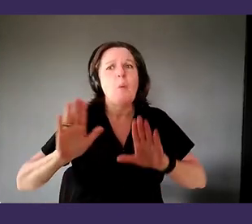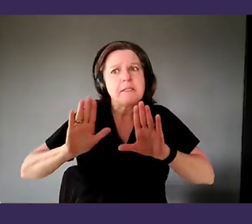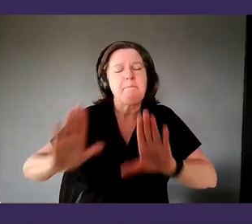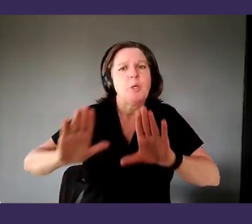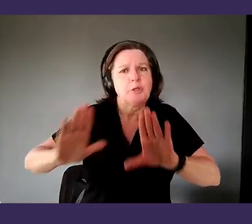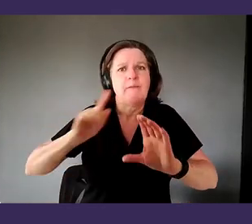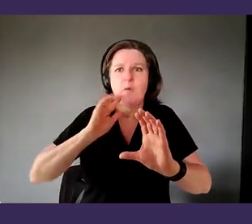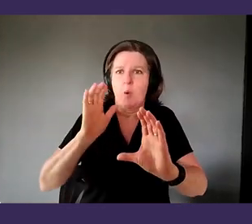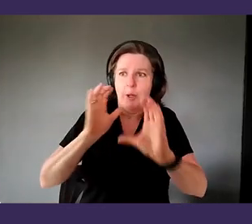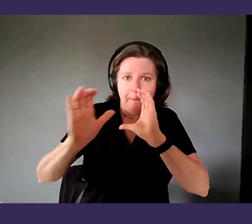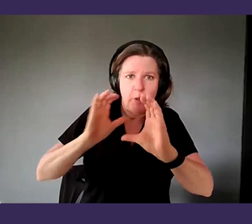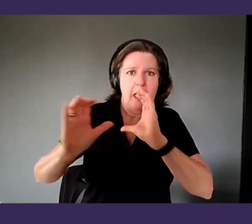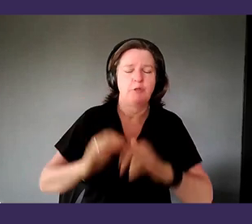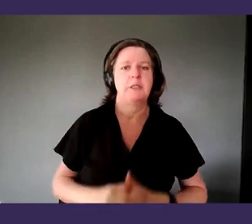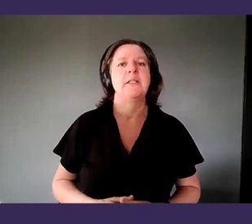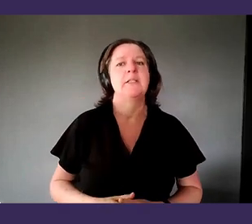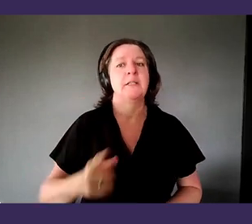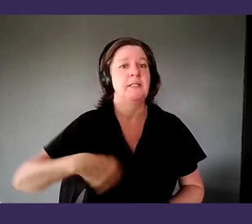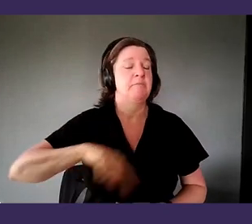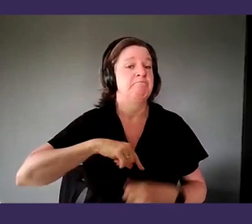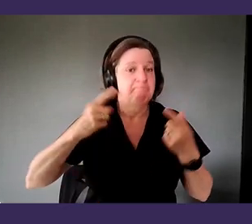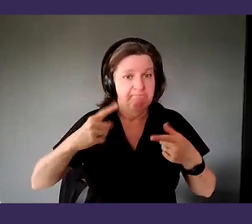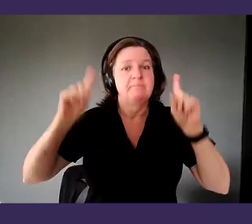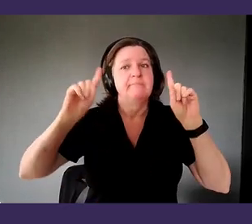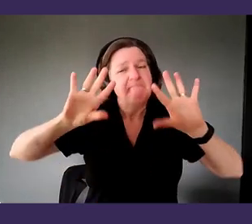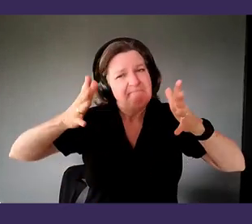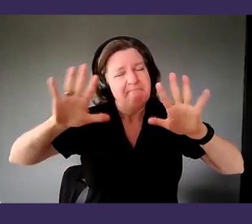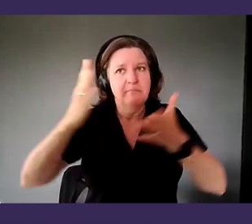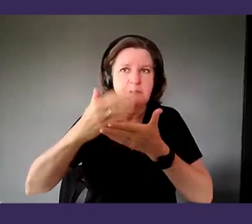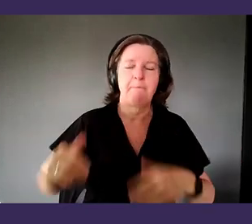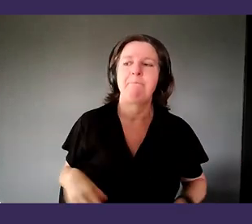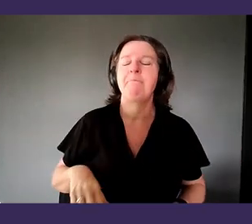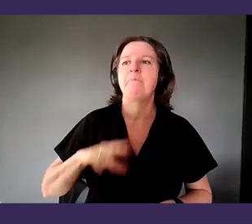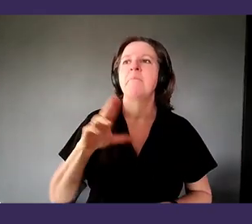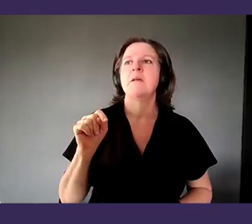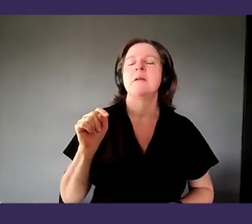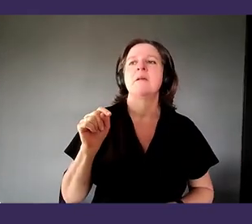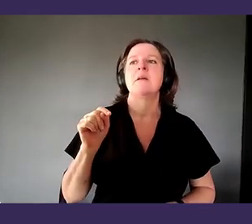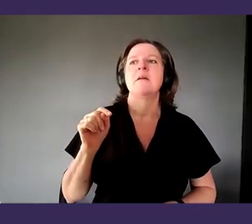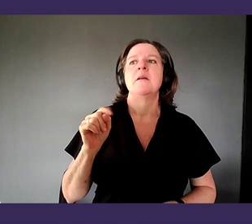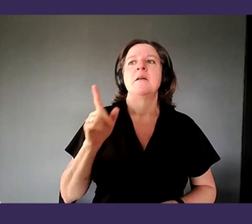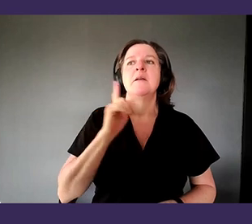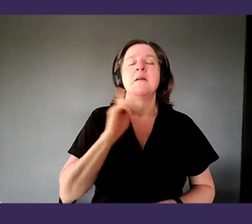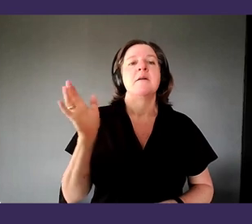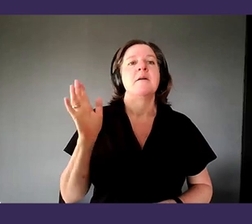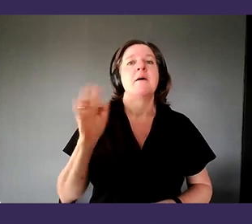And we succeeded to a degree, but then the option, when she turned 18,